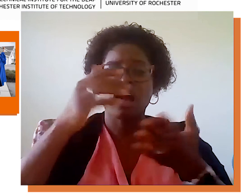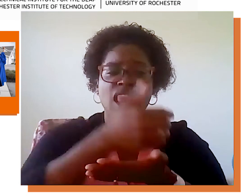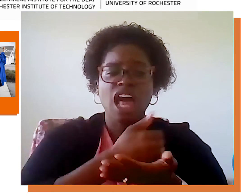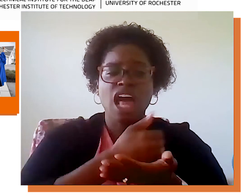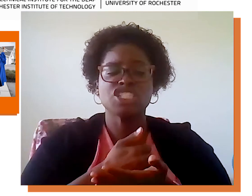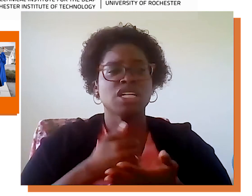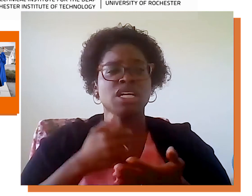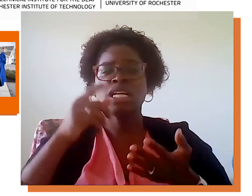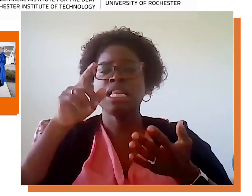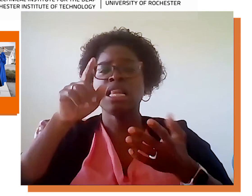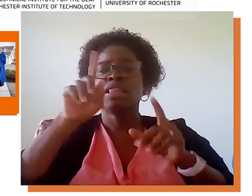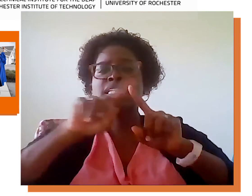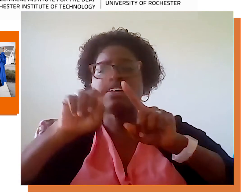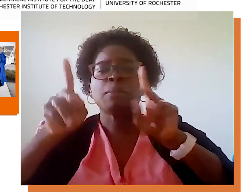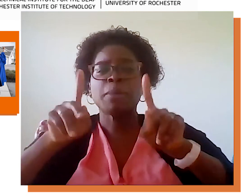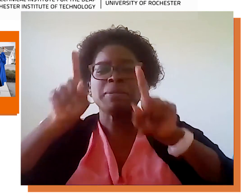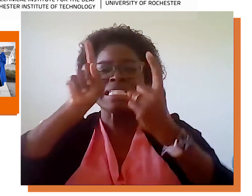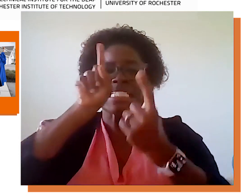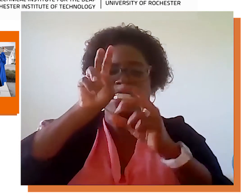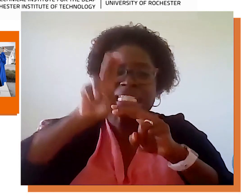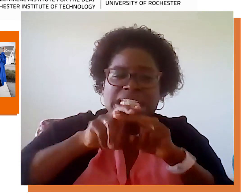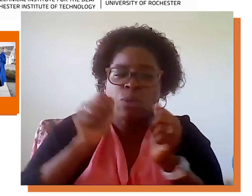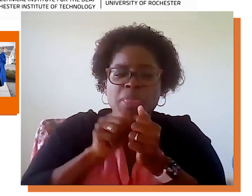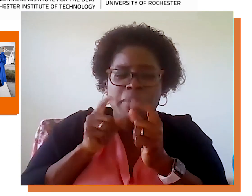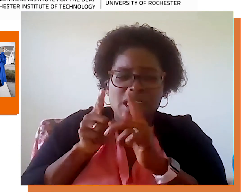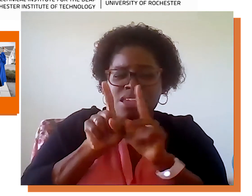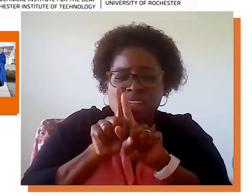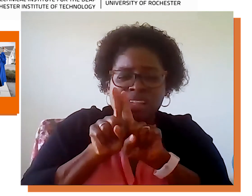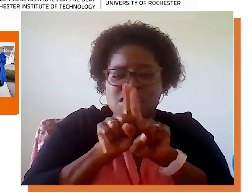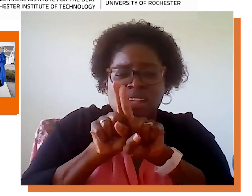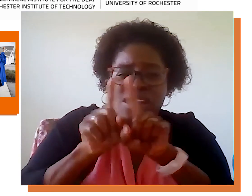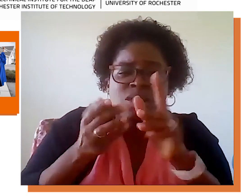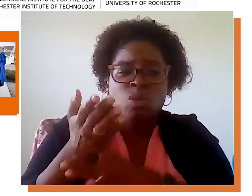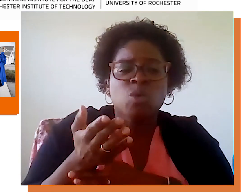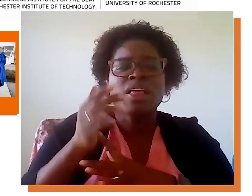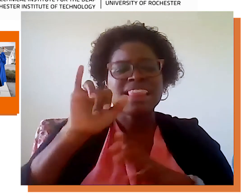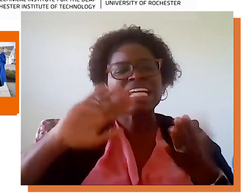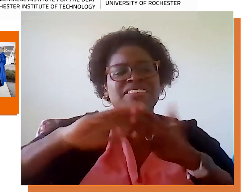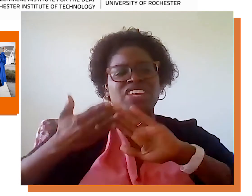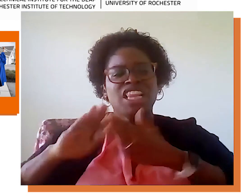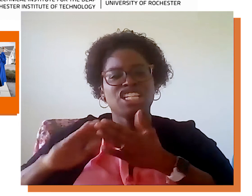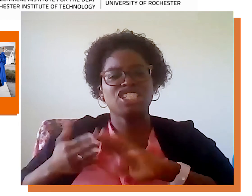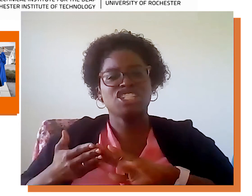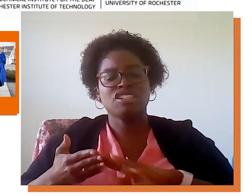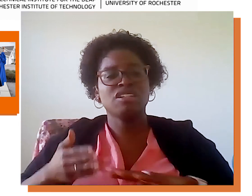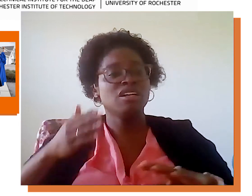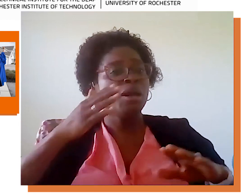is a win and an experience for the entire community, all of the people that sat with me,